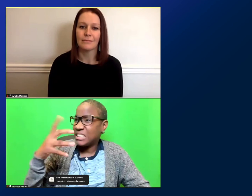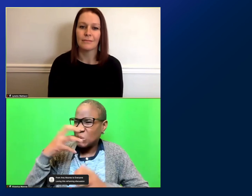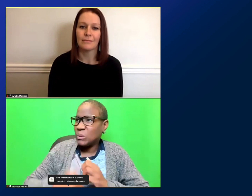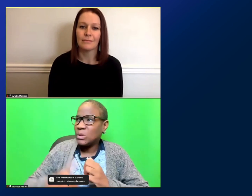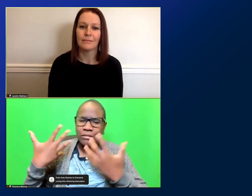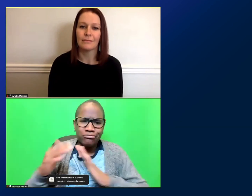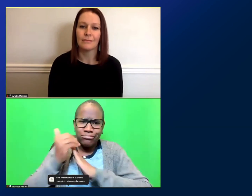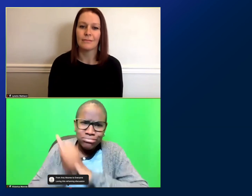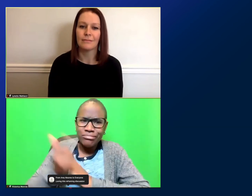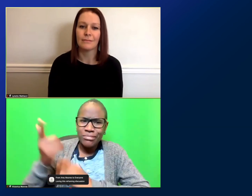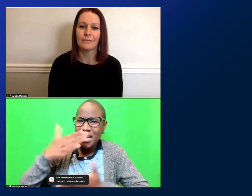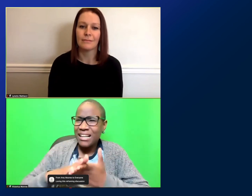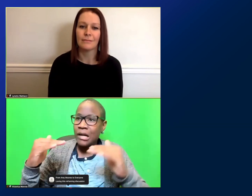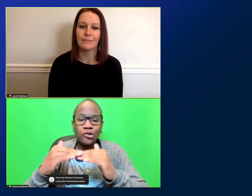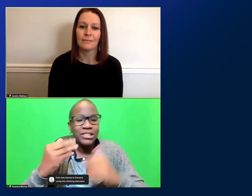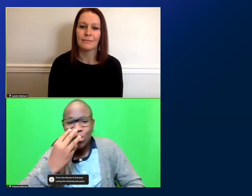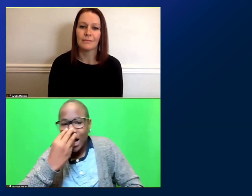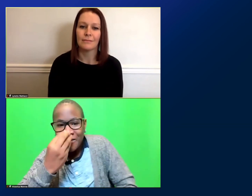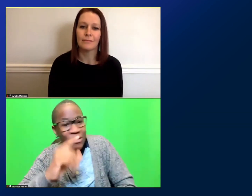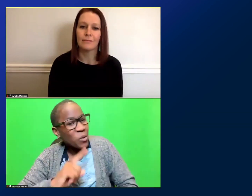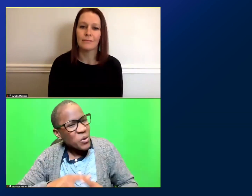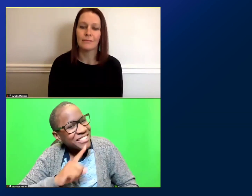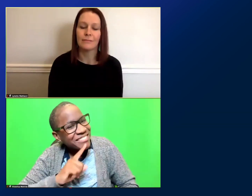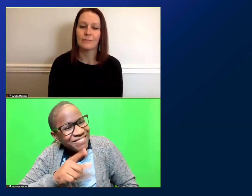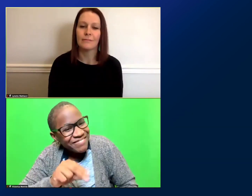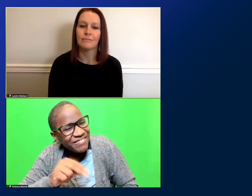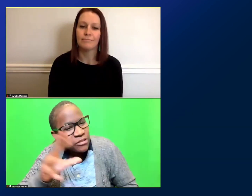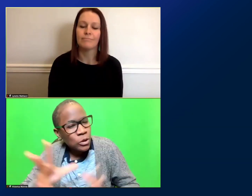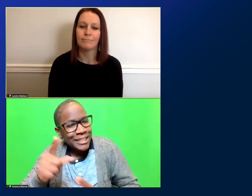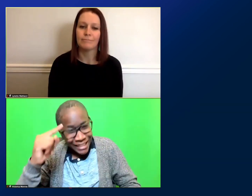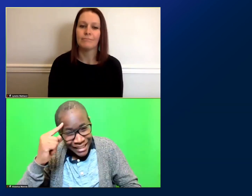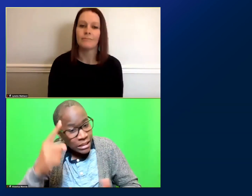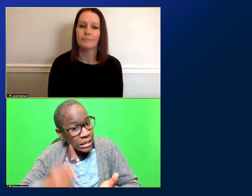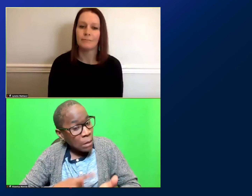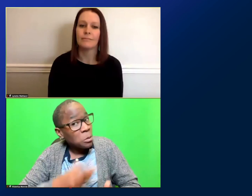know well why do you think the wolf's bad it's not because he's a wolf but it's because you know